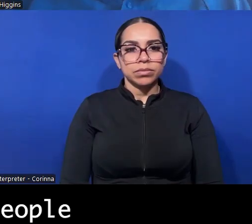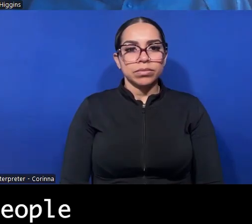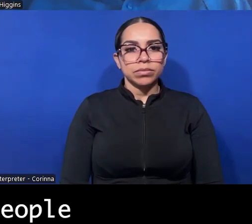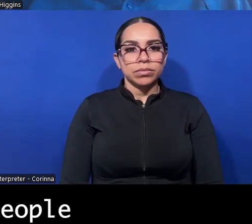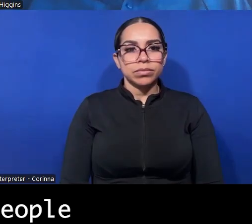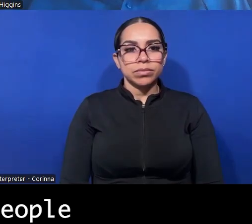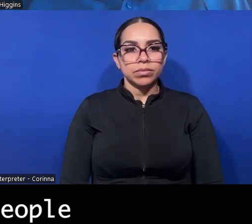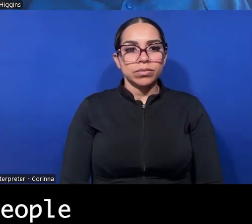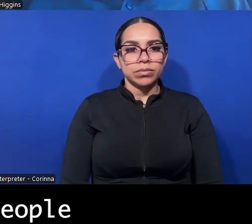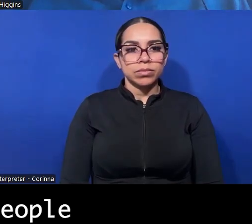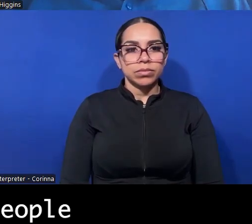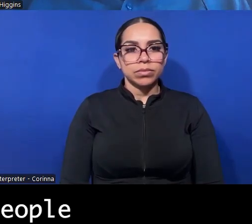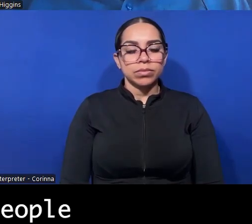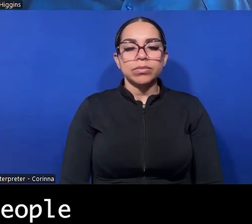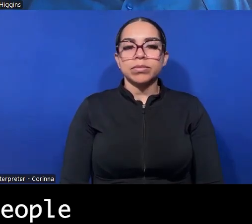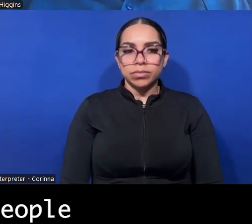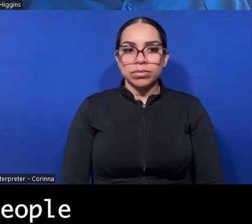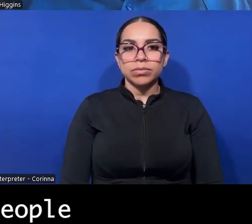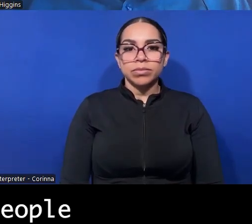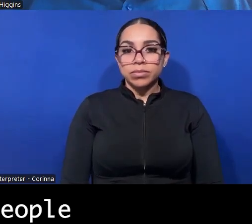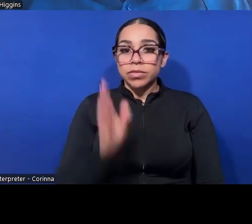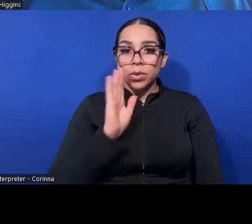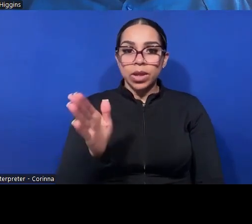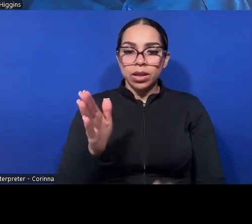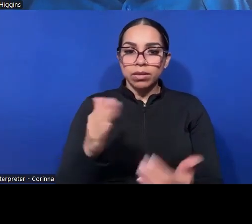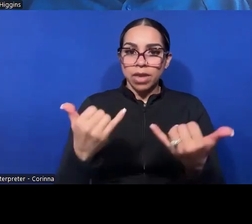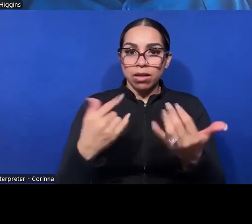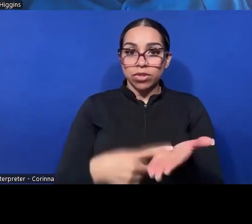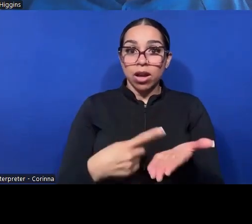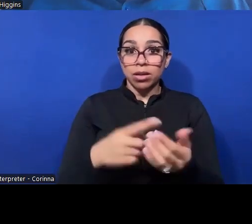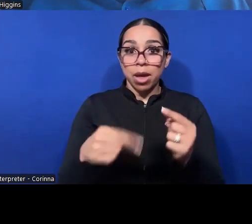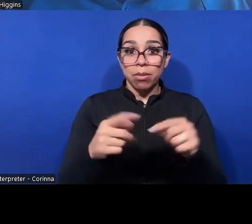So we're going to talk about people with unsatisfactory immigration status, and then also people